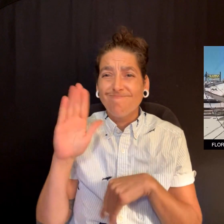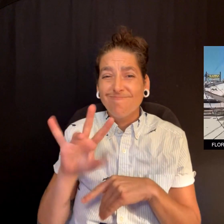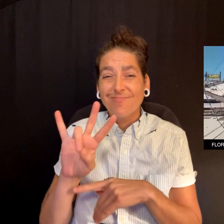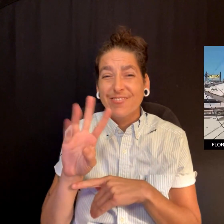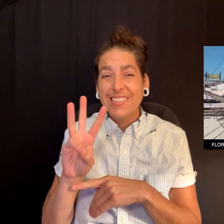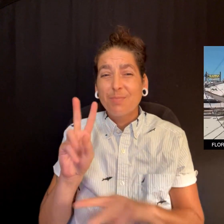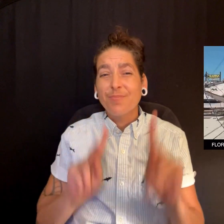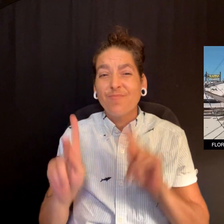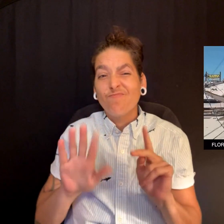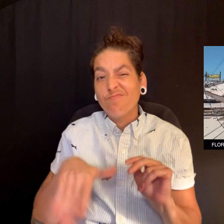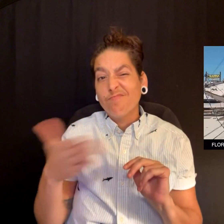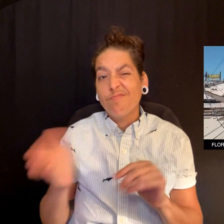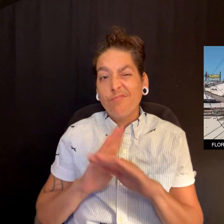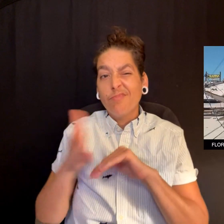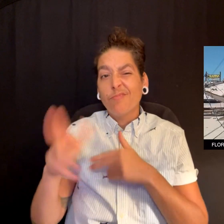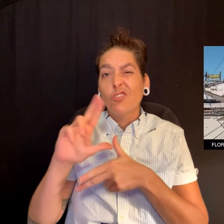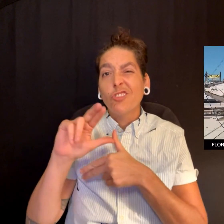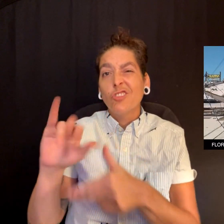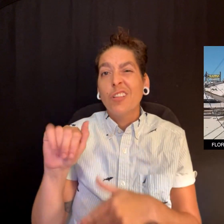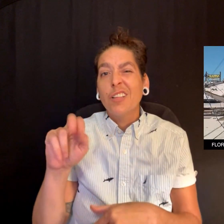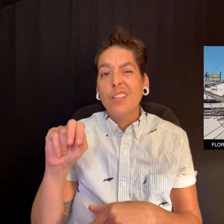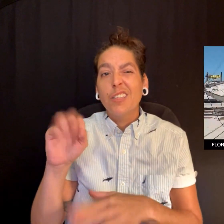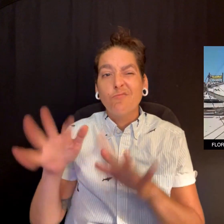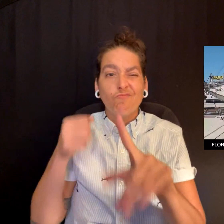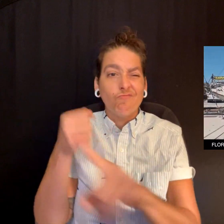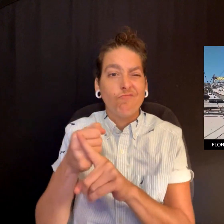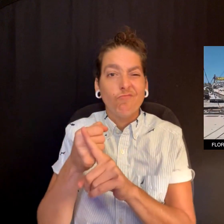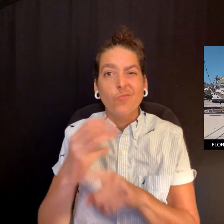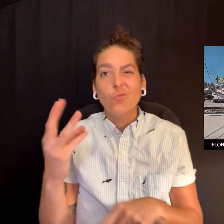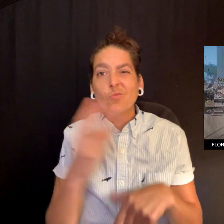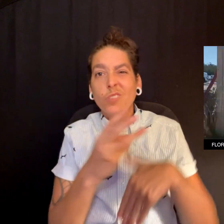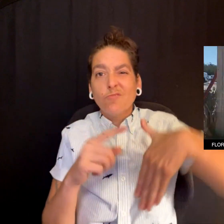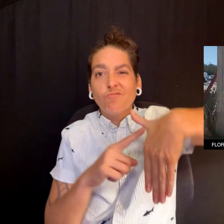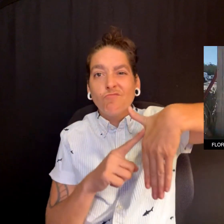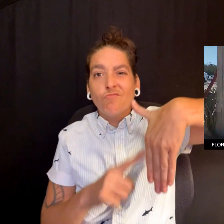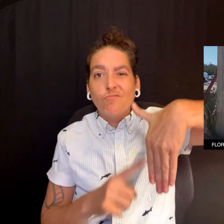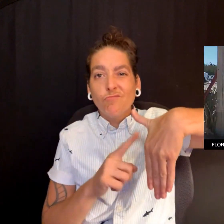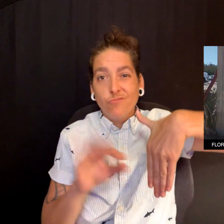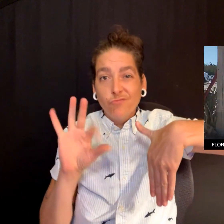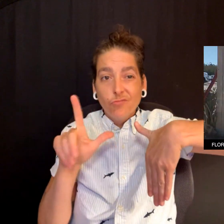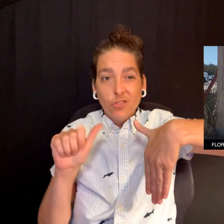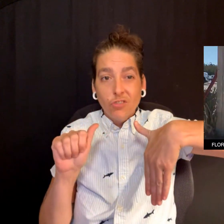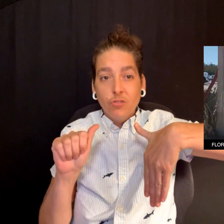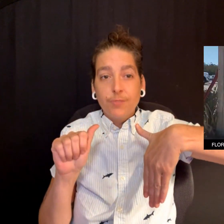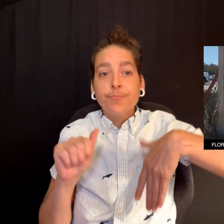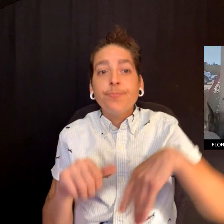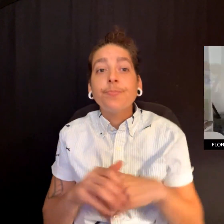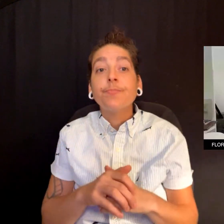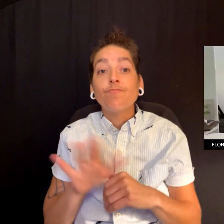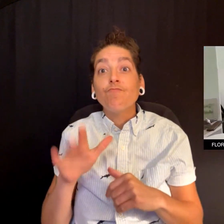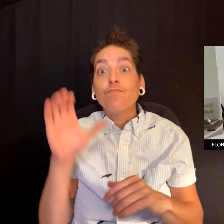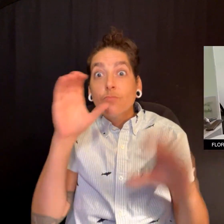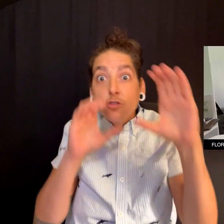At least 76 people are dead after Hurricane Ian struck. The western coast of Florida surgeon rescue